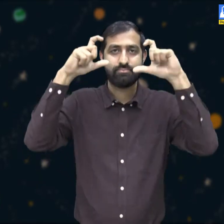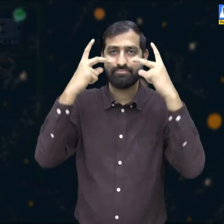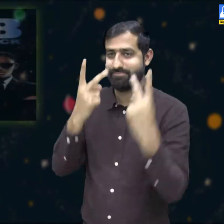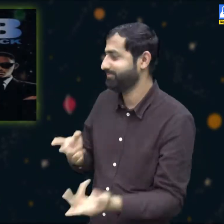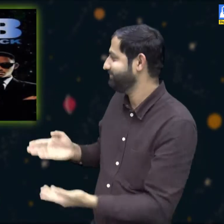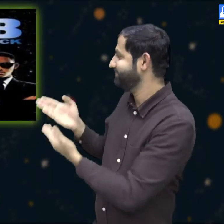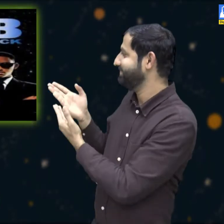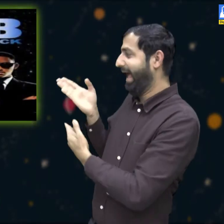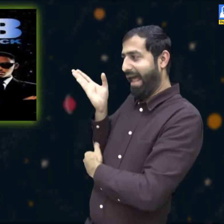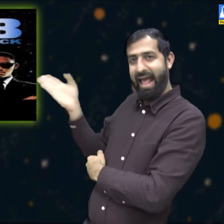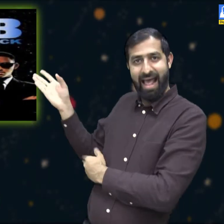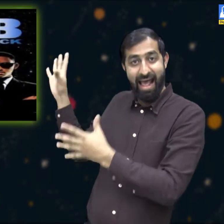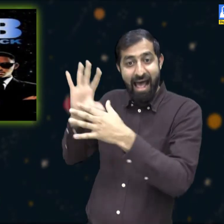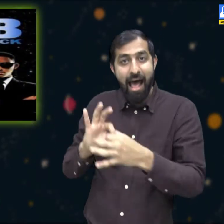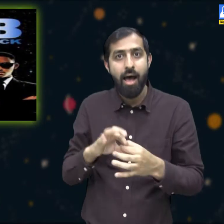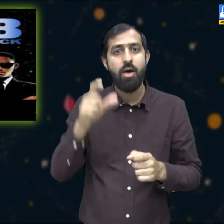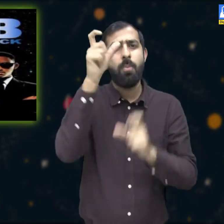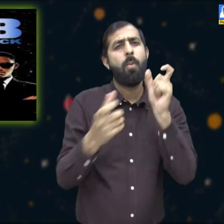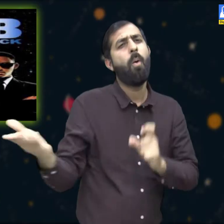Did you see that movie? Look at this picture.